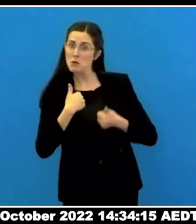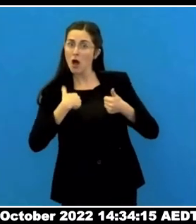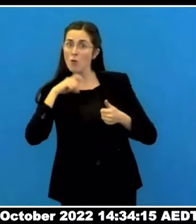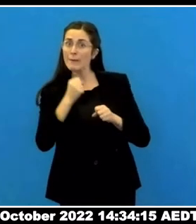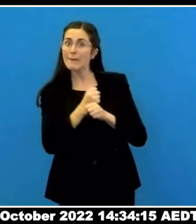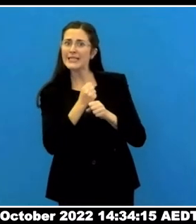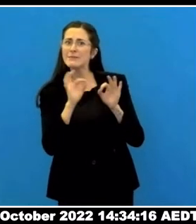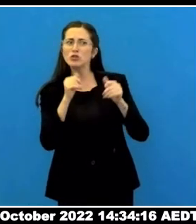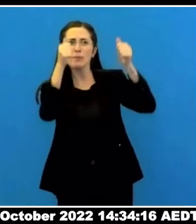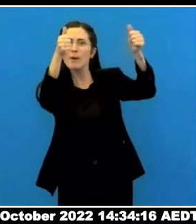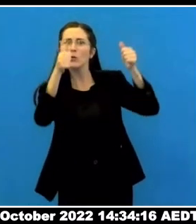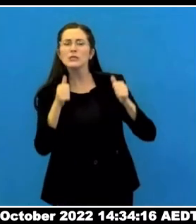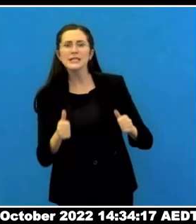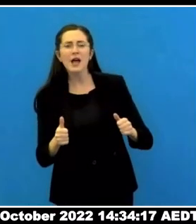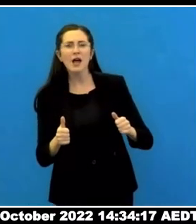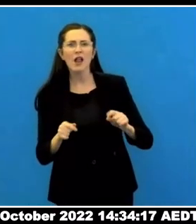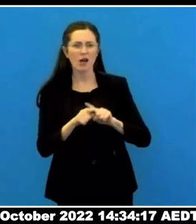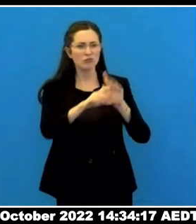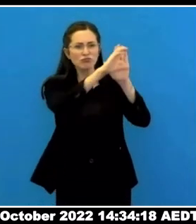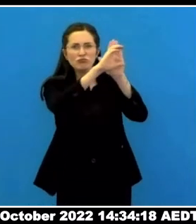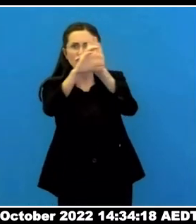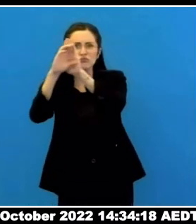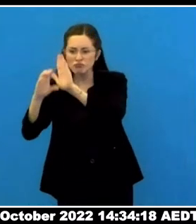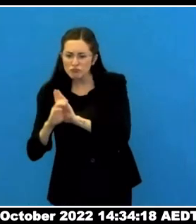home to show my daughter how to do things.